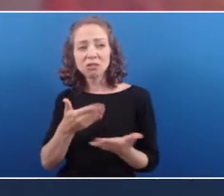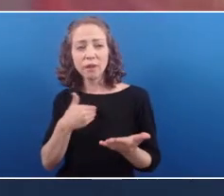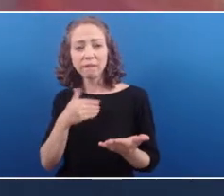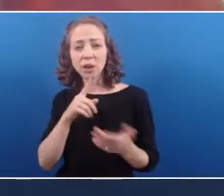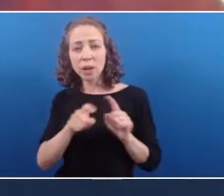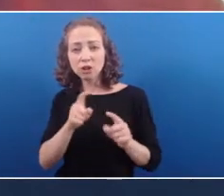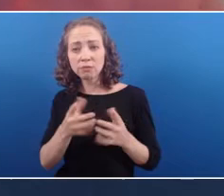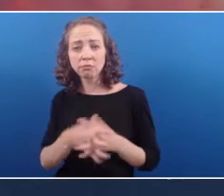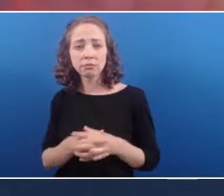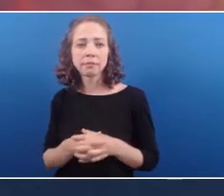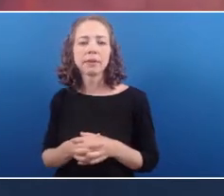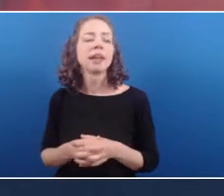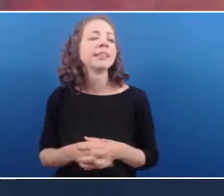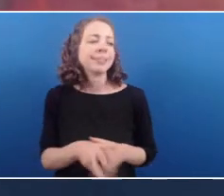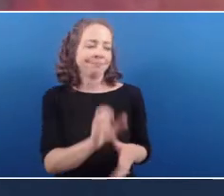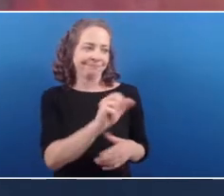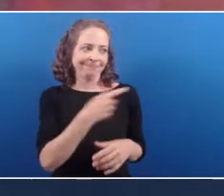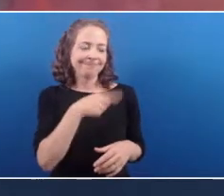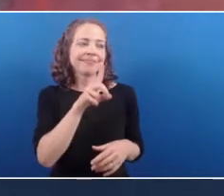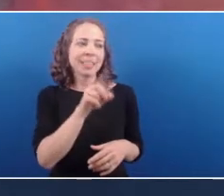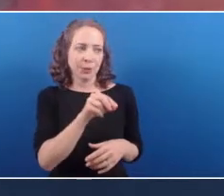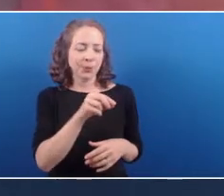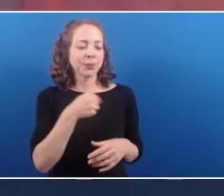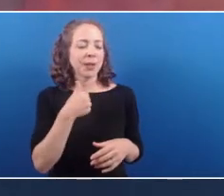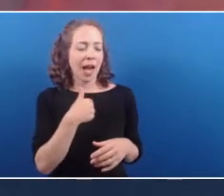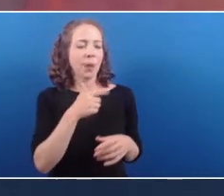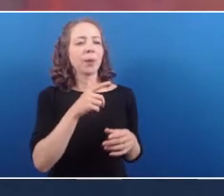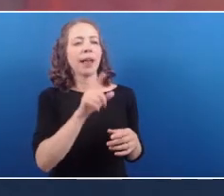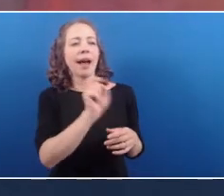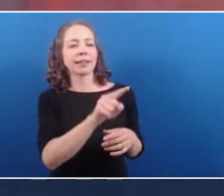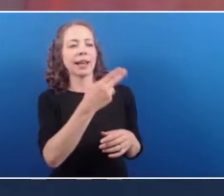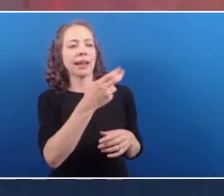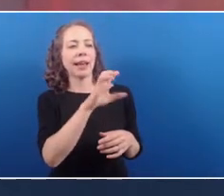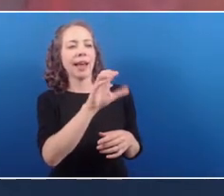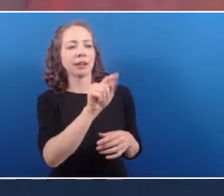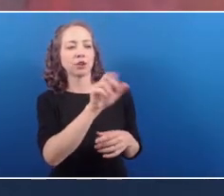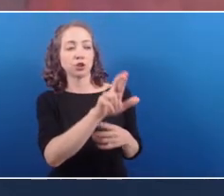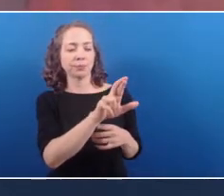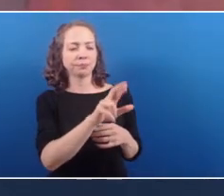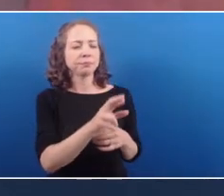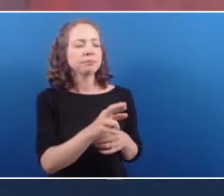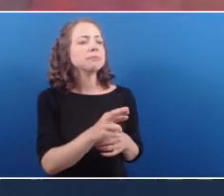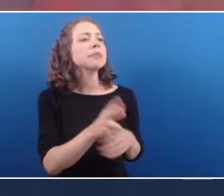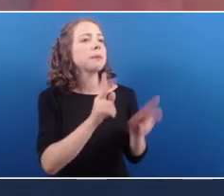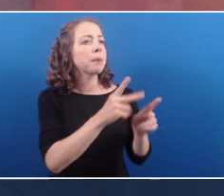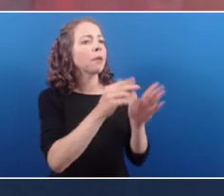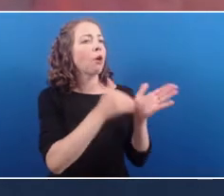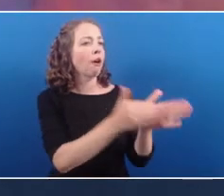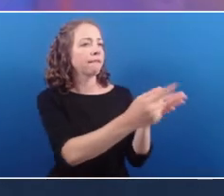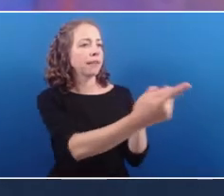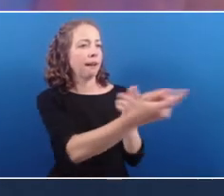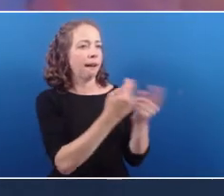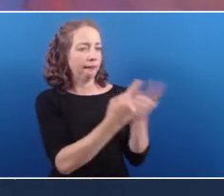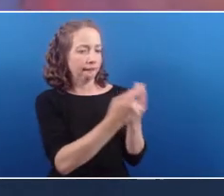I do, and this one I will toss over to Hector. I think one of the questions we get a lot is, as you both have talked about a lot of